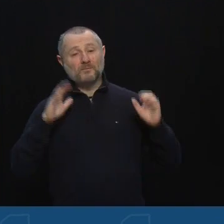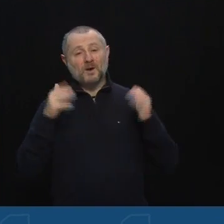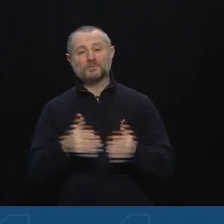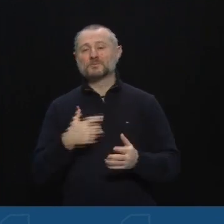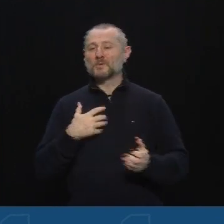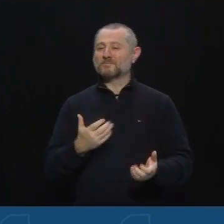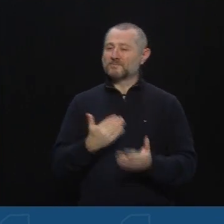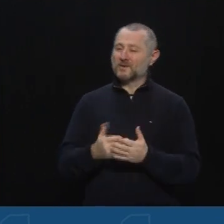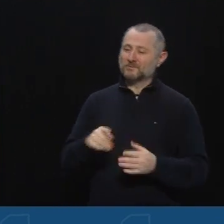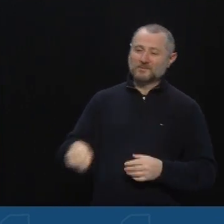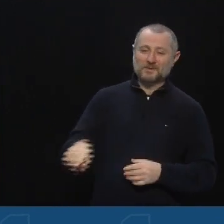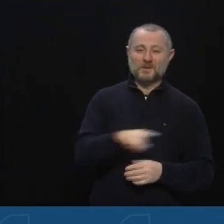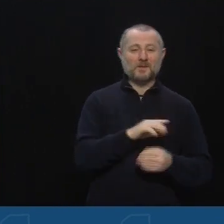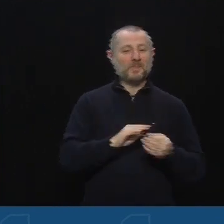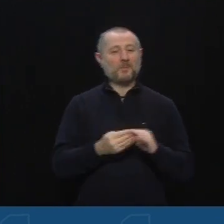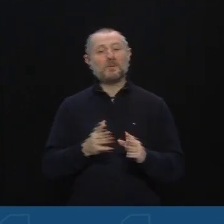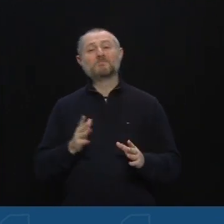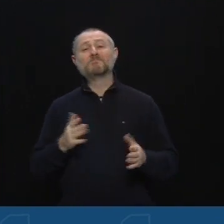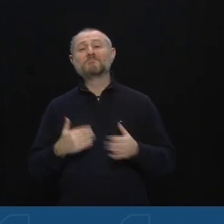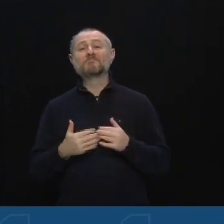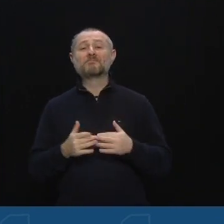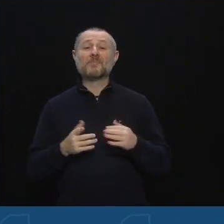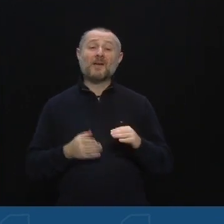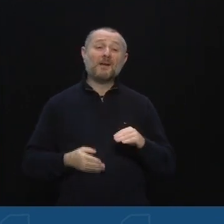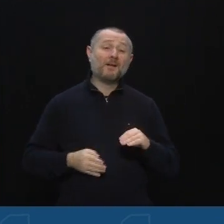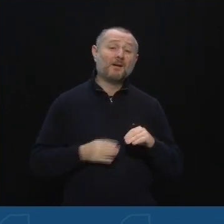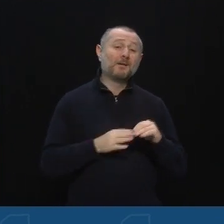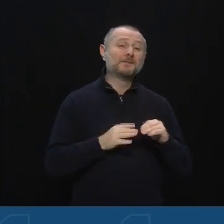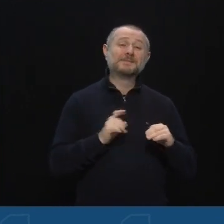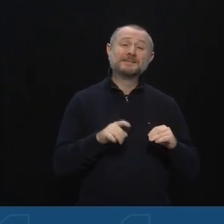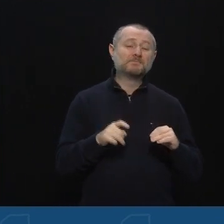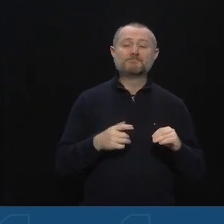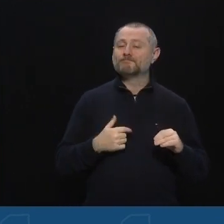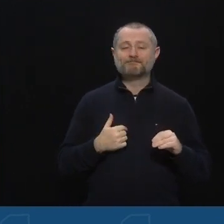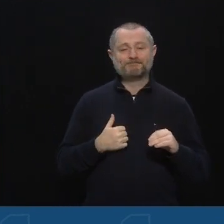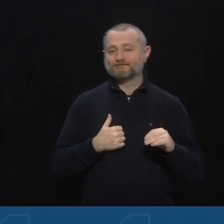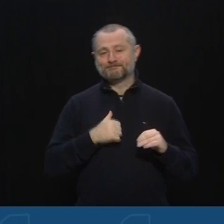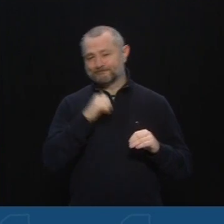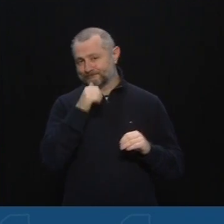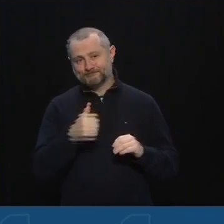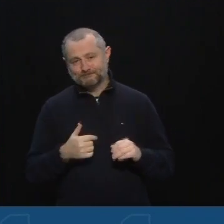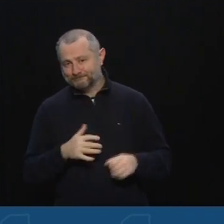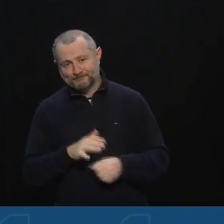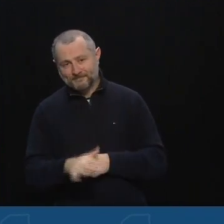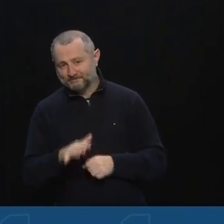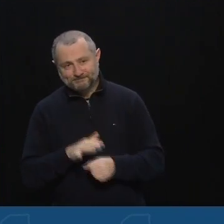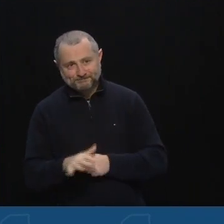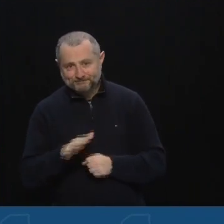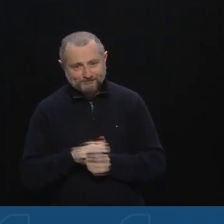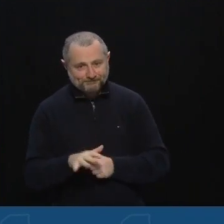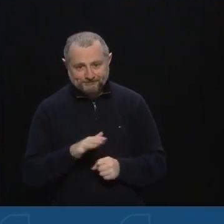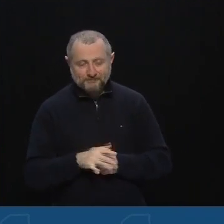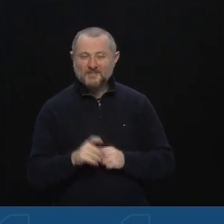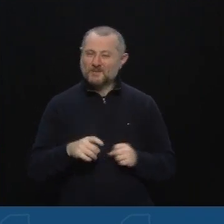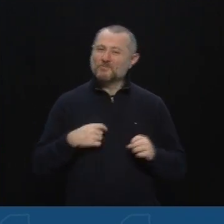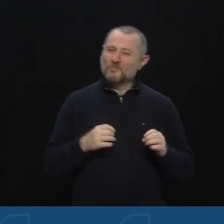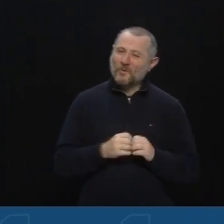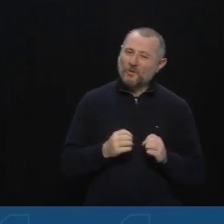FUTURE'S GOING TO BRING FOR THE SCHOOL YEAR, ET CETERA, WE'RE FOCUSD ON THE FACT THAT THOSE NUMBERS, AS MUCH AS THEY'RE GOING UP WARDS, ARE NOT WHERE